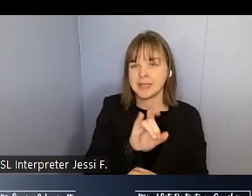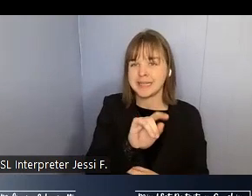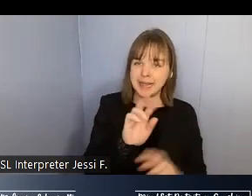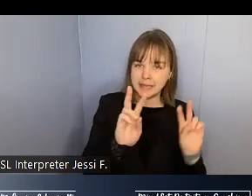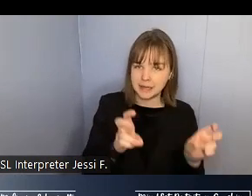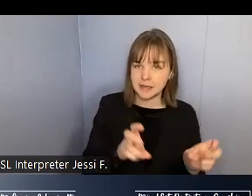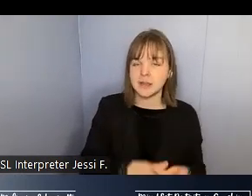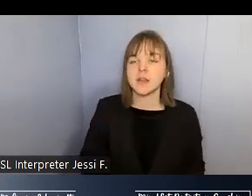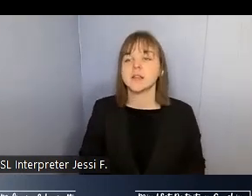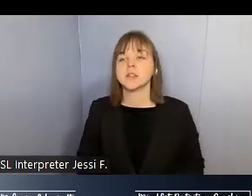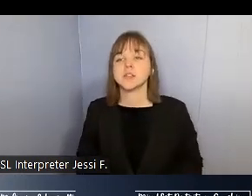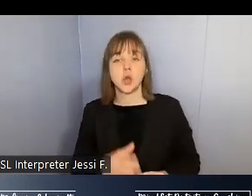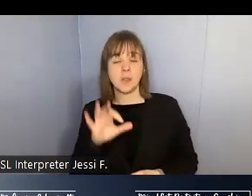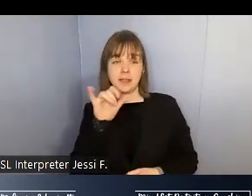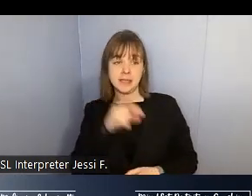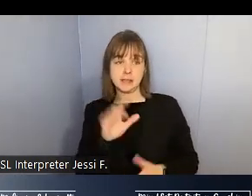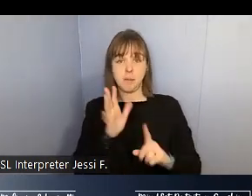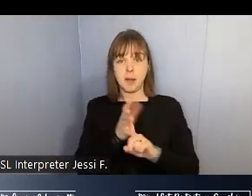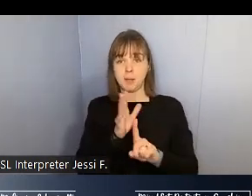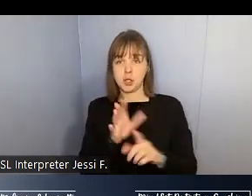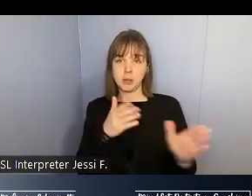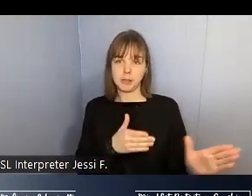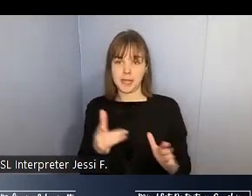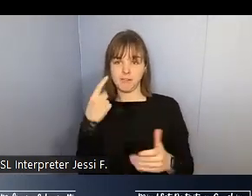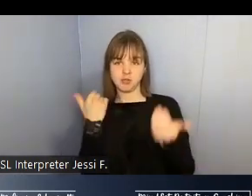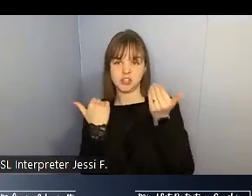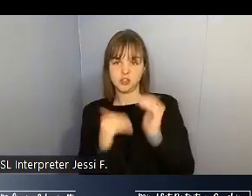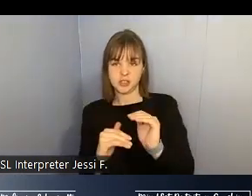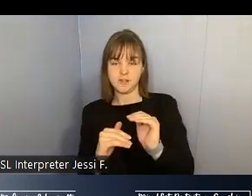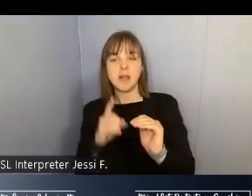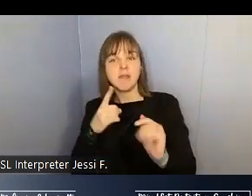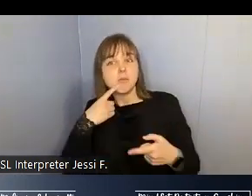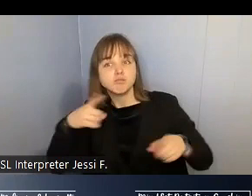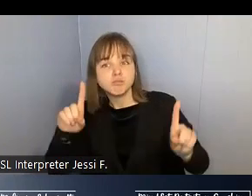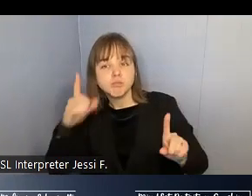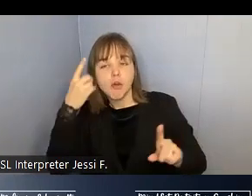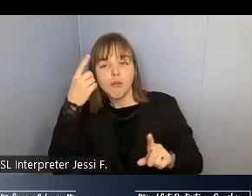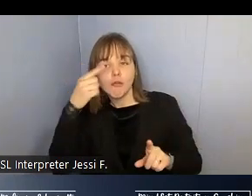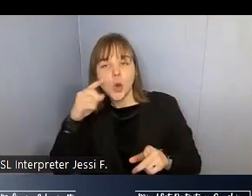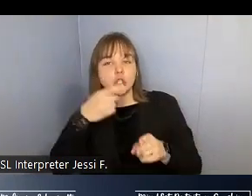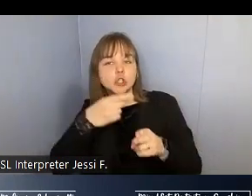but when they do work, it's because you have created a deep enough caloric deficit